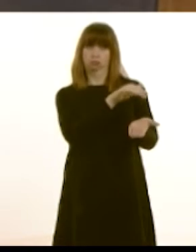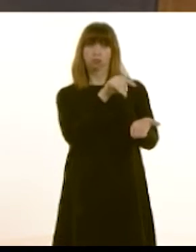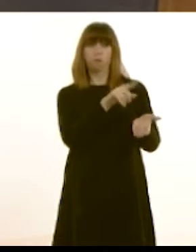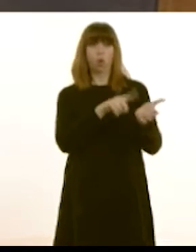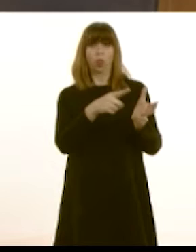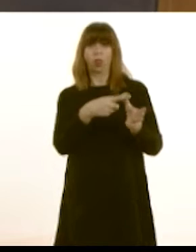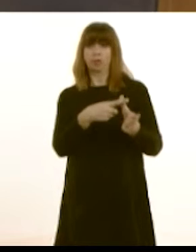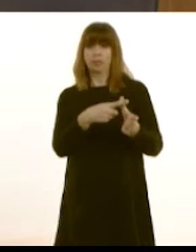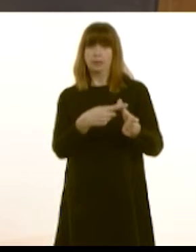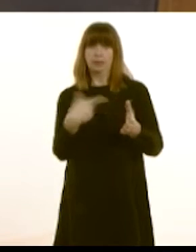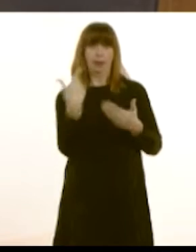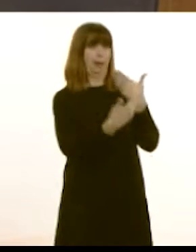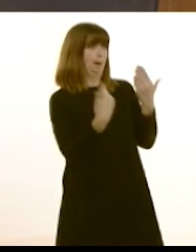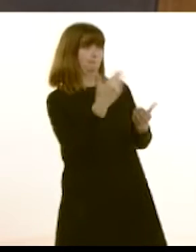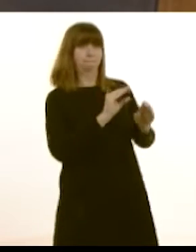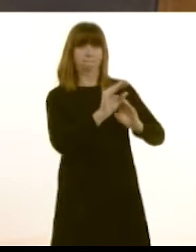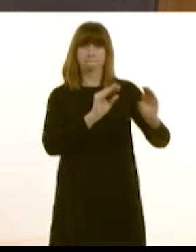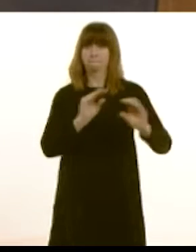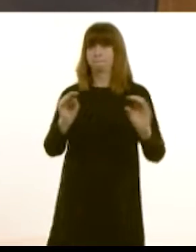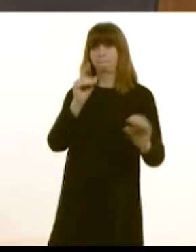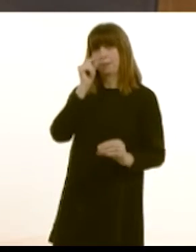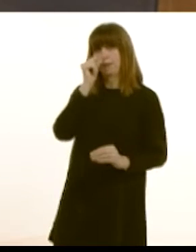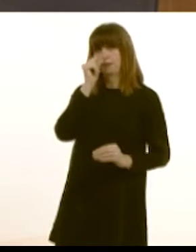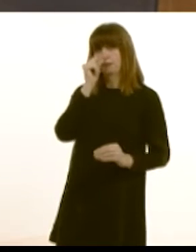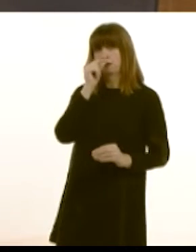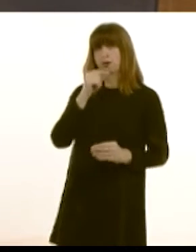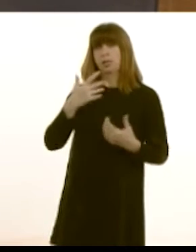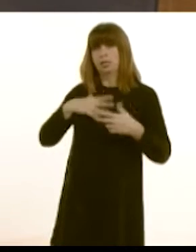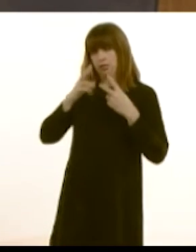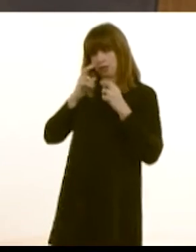and I would now expect Conwy council to investigate the sources of flooding and bring forward